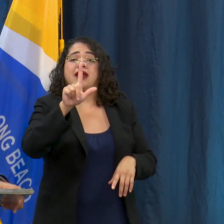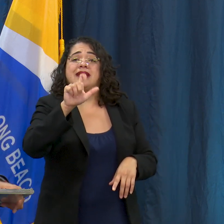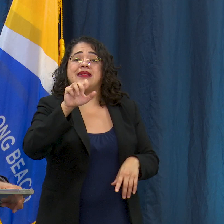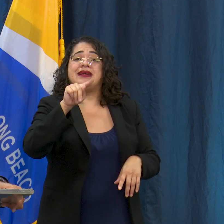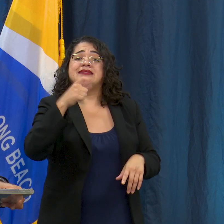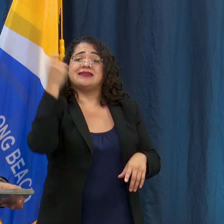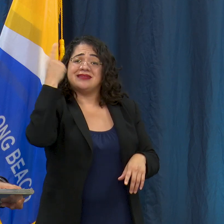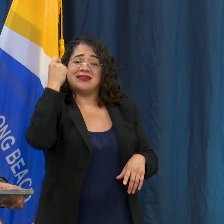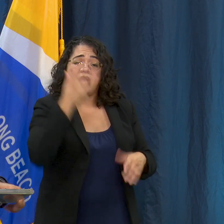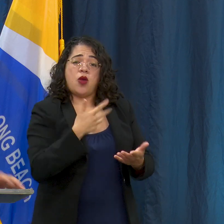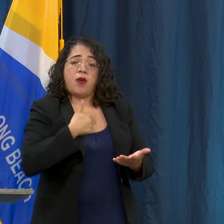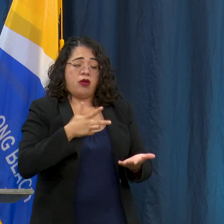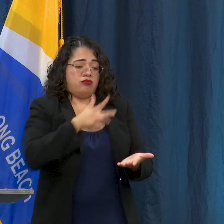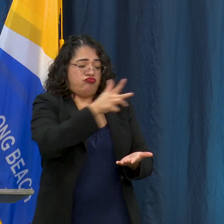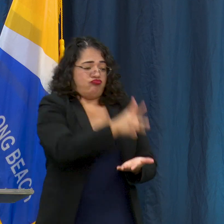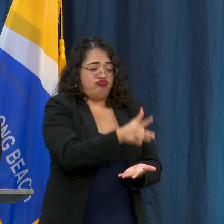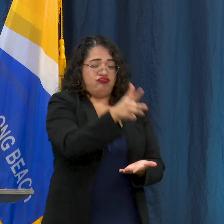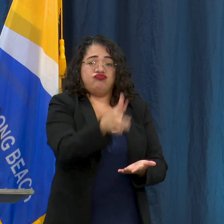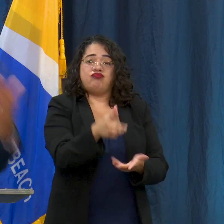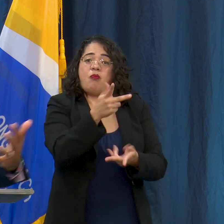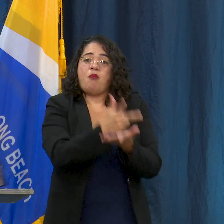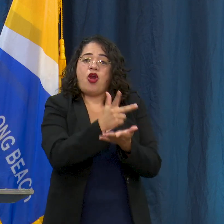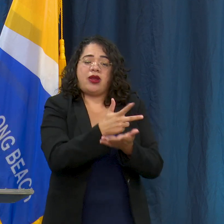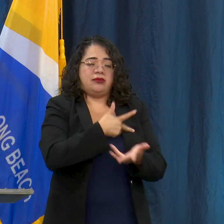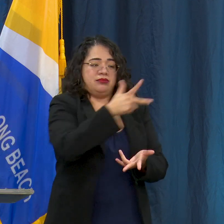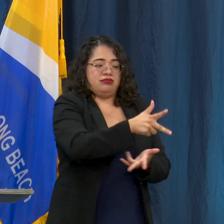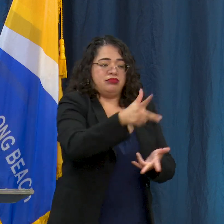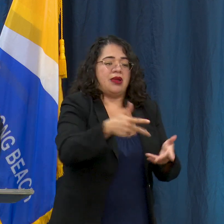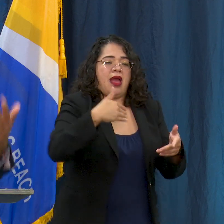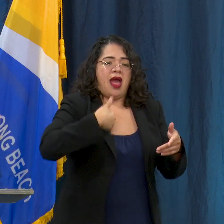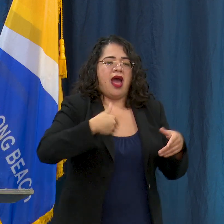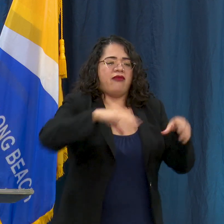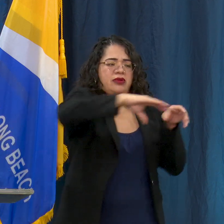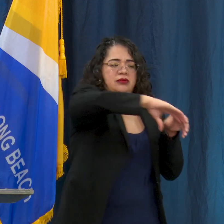street this last weekend so restaurants are coming back being able to actually